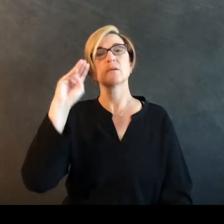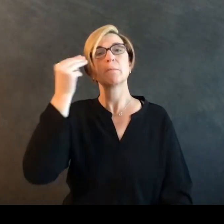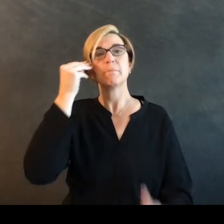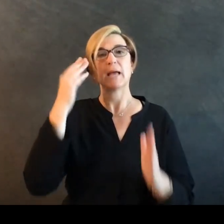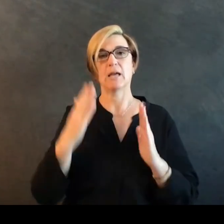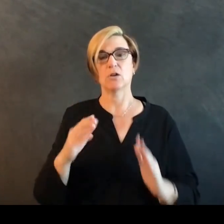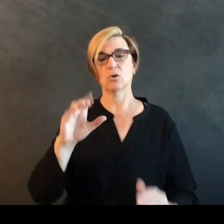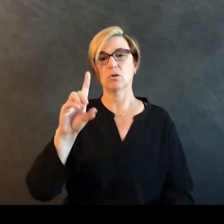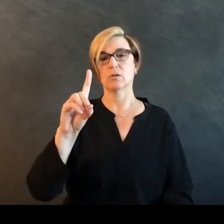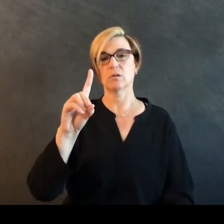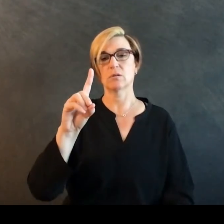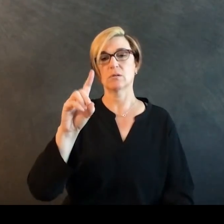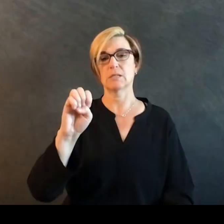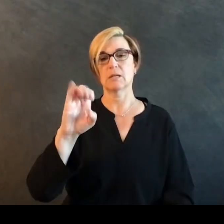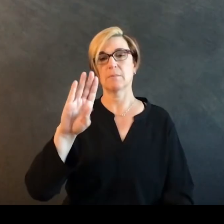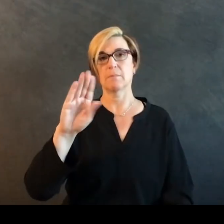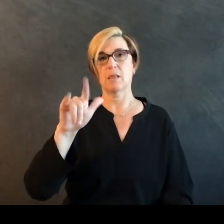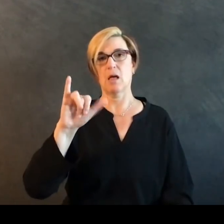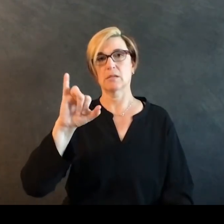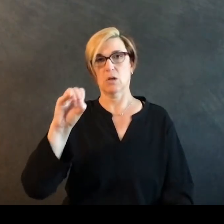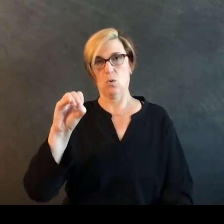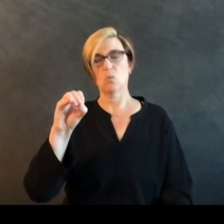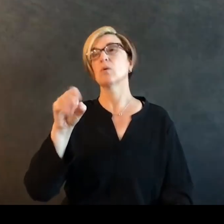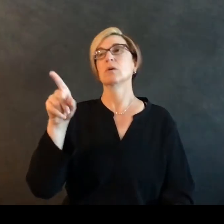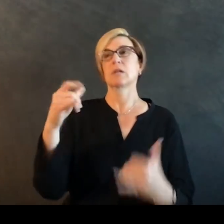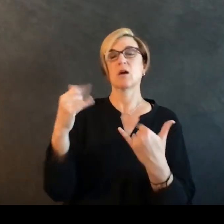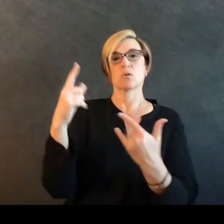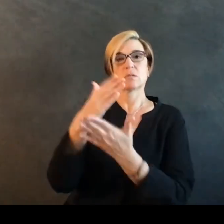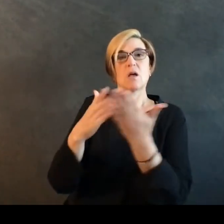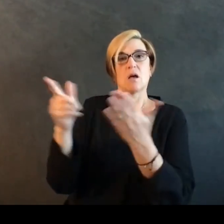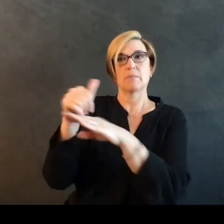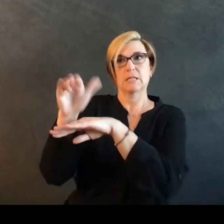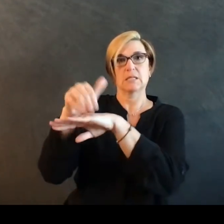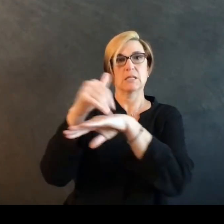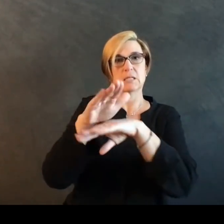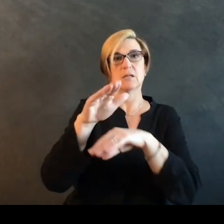being sent to the city all of America stands with the people of New York in